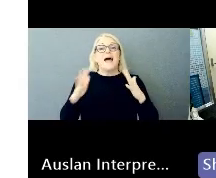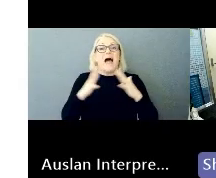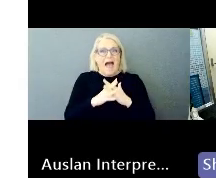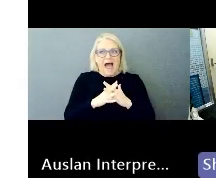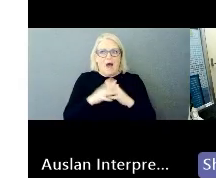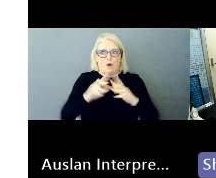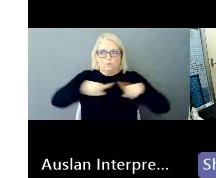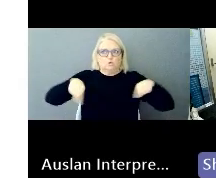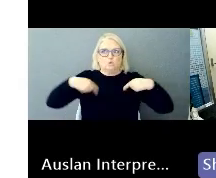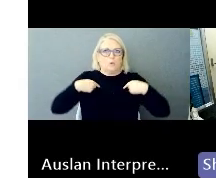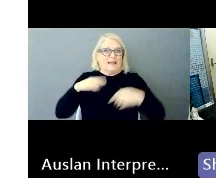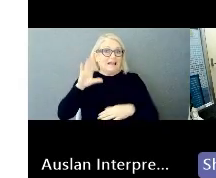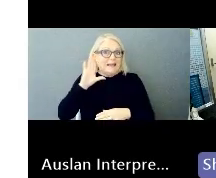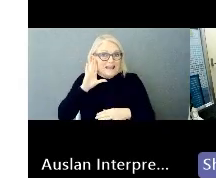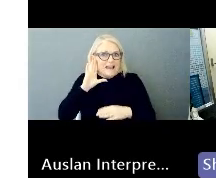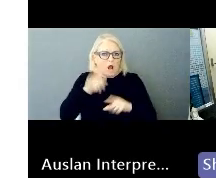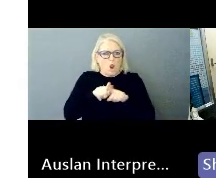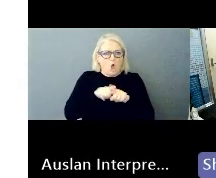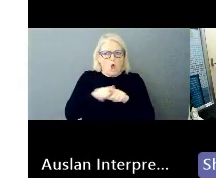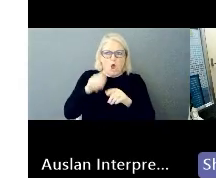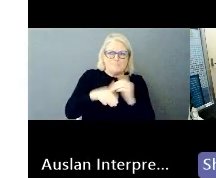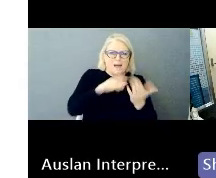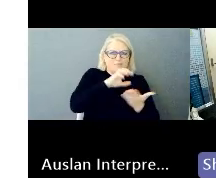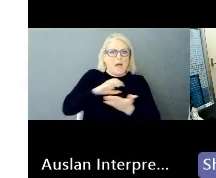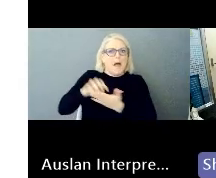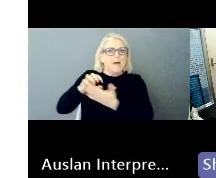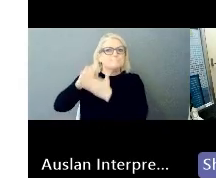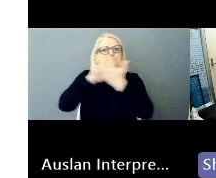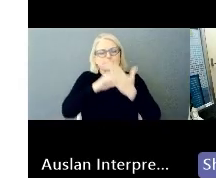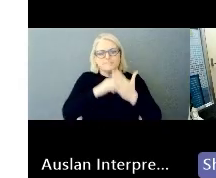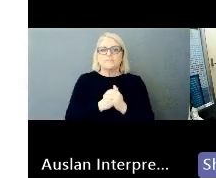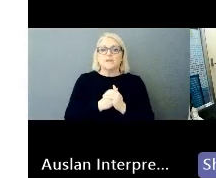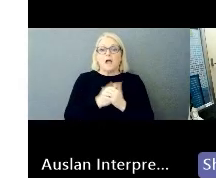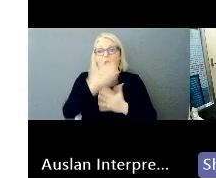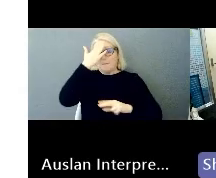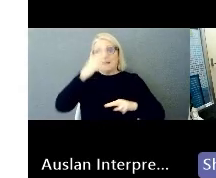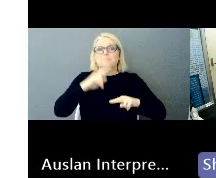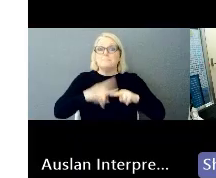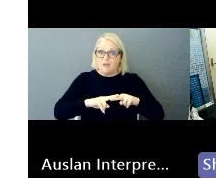and how do we do what seems very sensible, doesn't it? Which is parents going through one front door